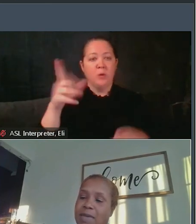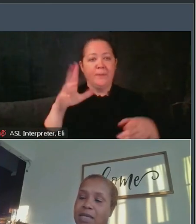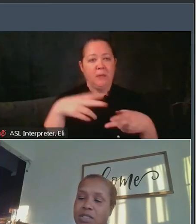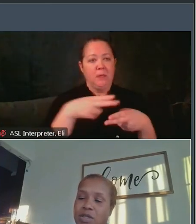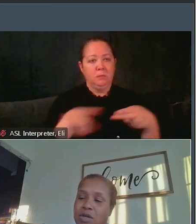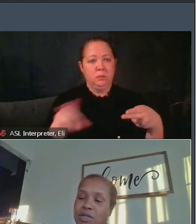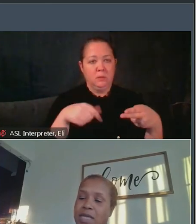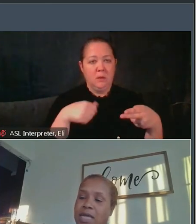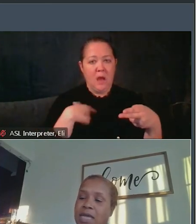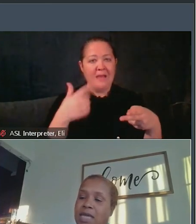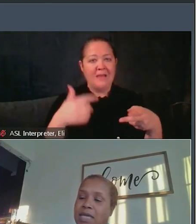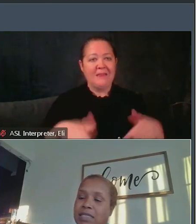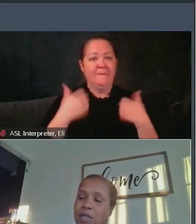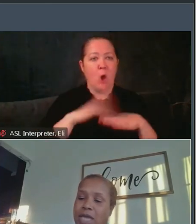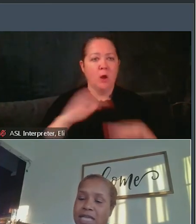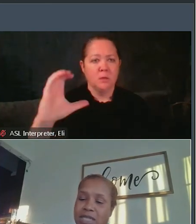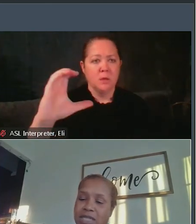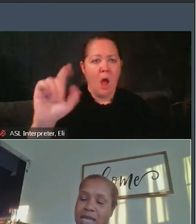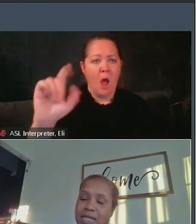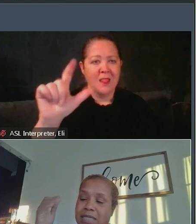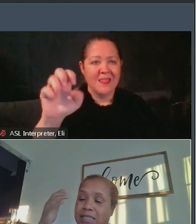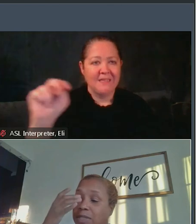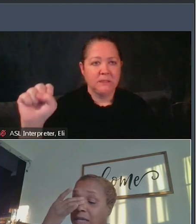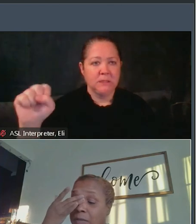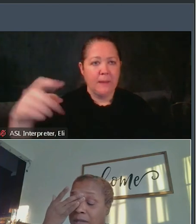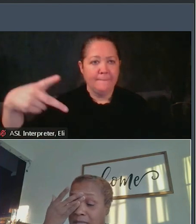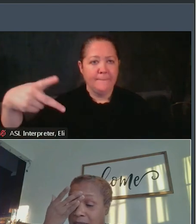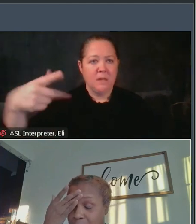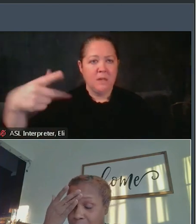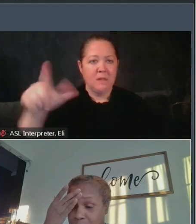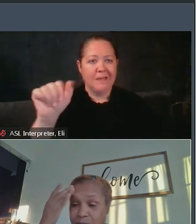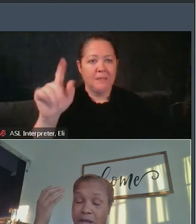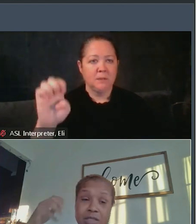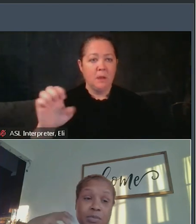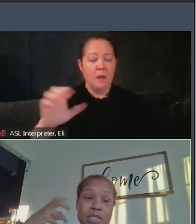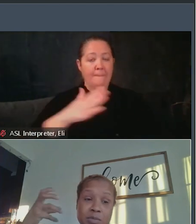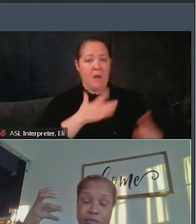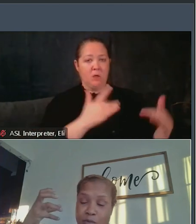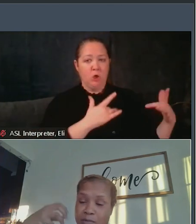And my main concern was the location and accessibility of the building, which was also mentioned before.